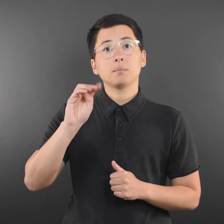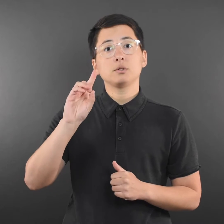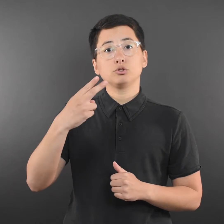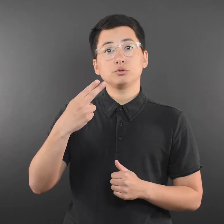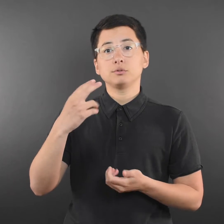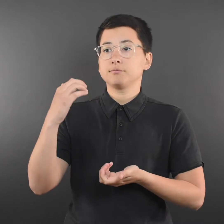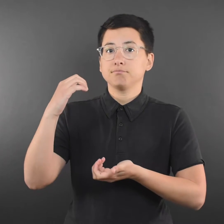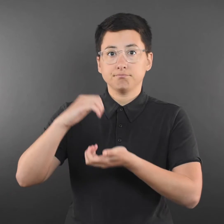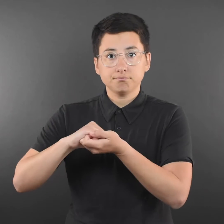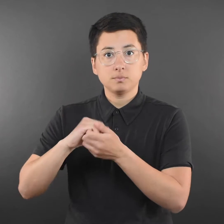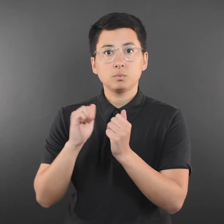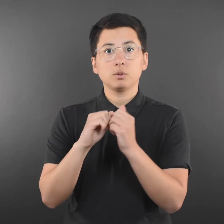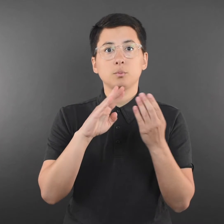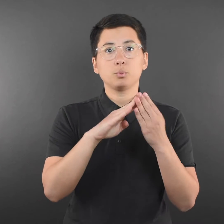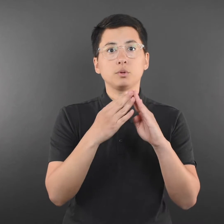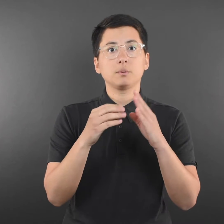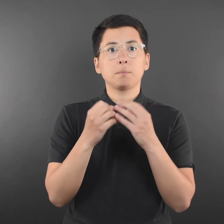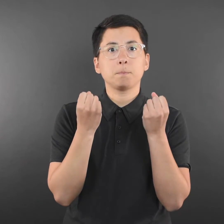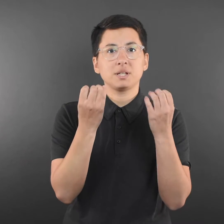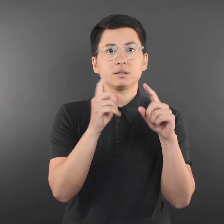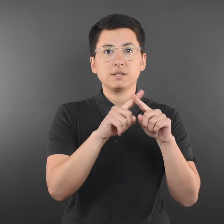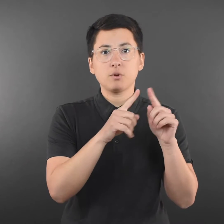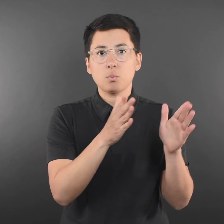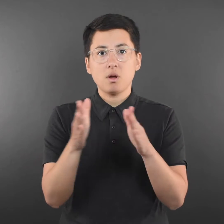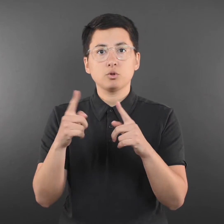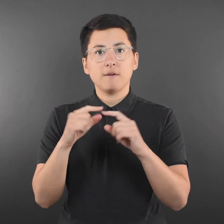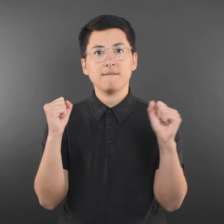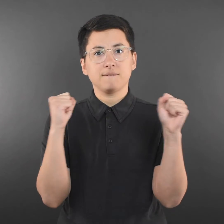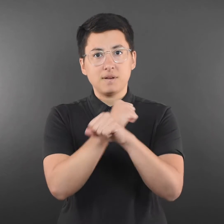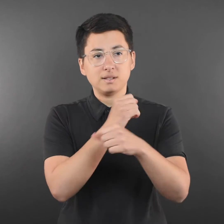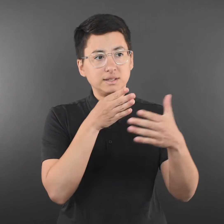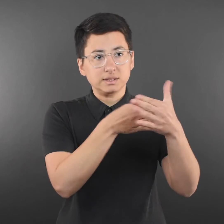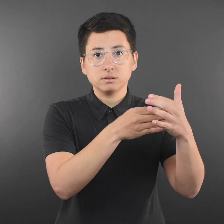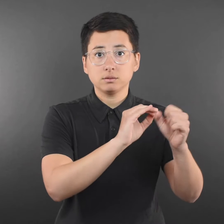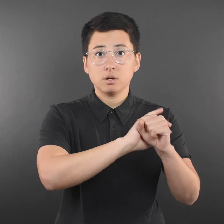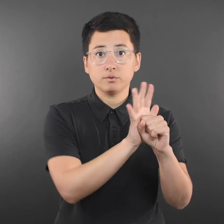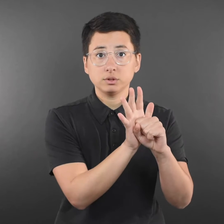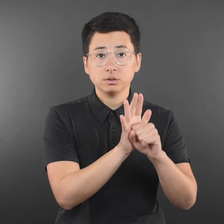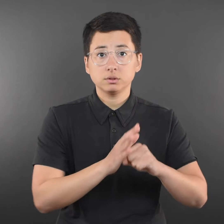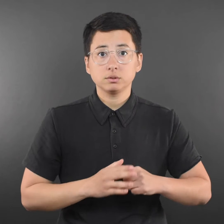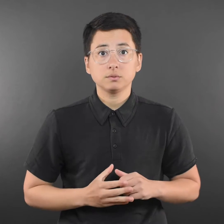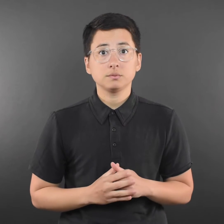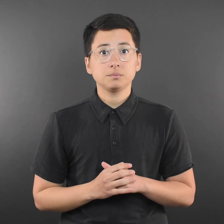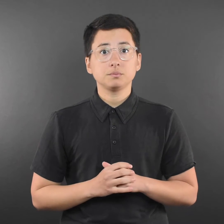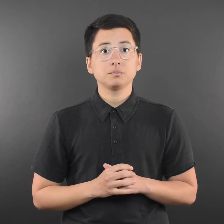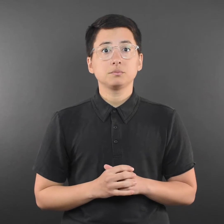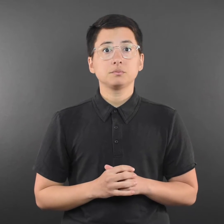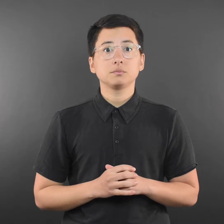MDH partners with communities in many ways to fight COVID-19: